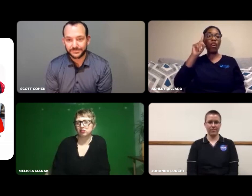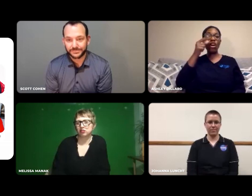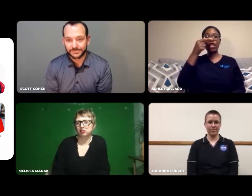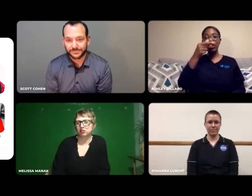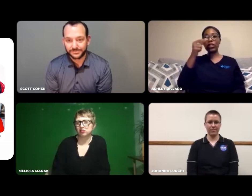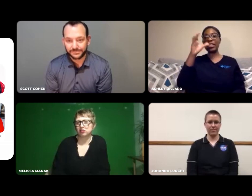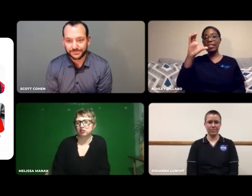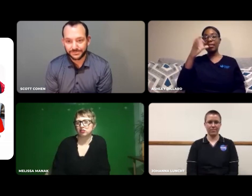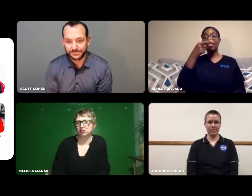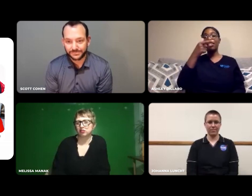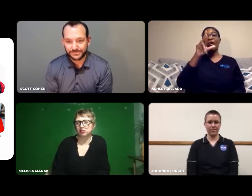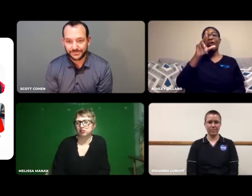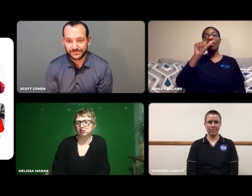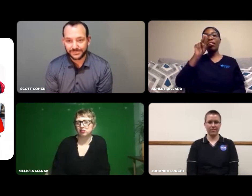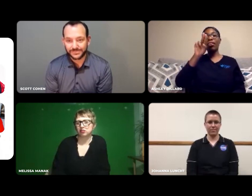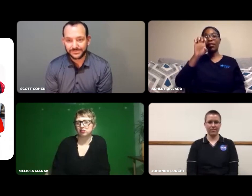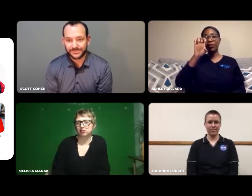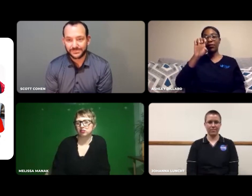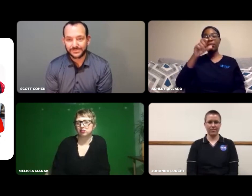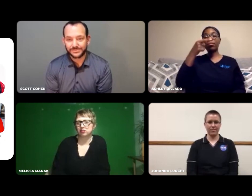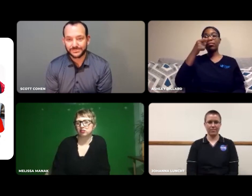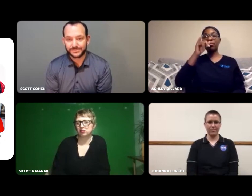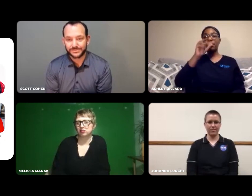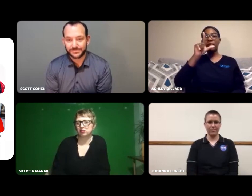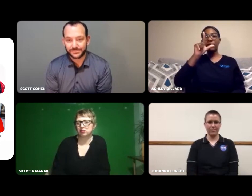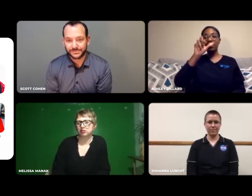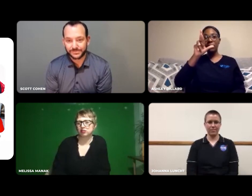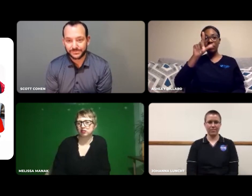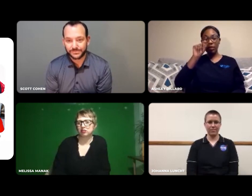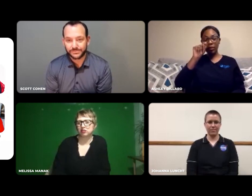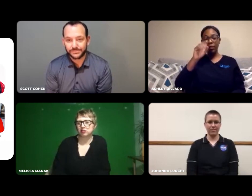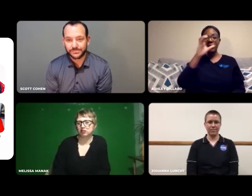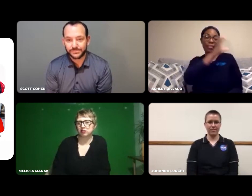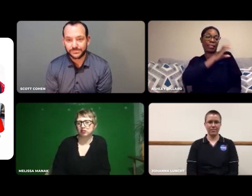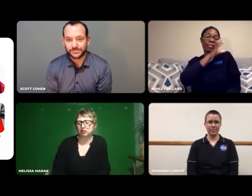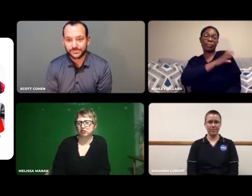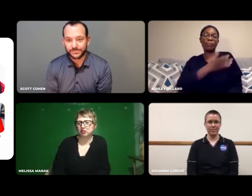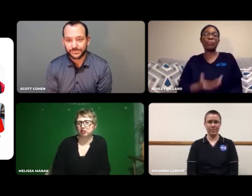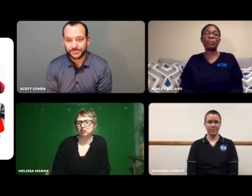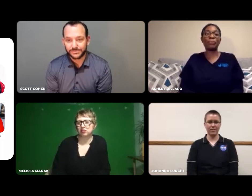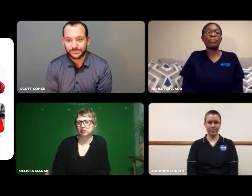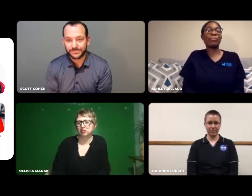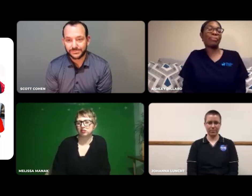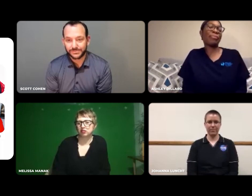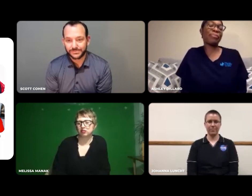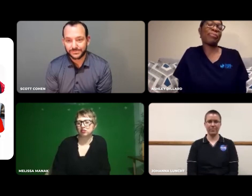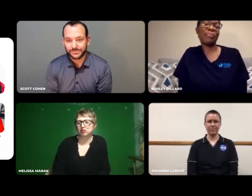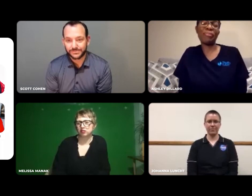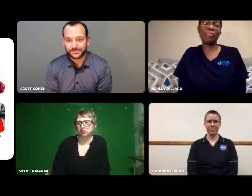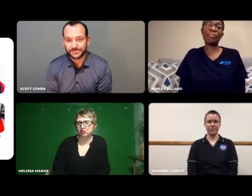I work for the Graves-Gilbert Clinic.